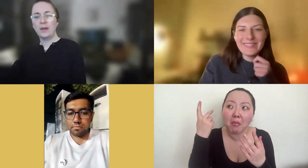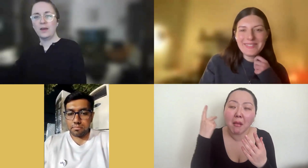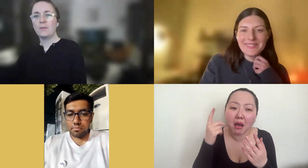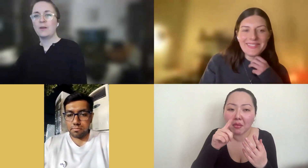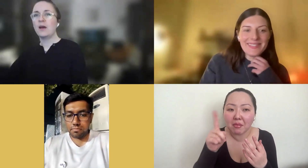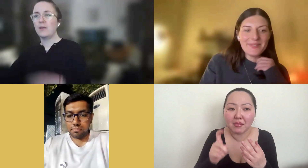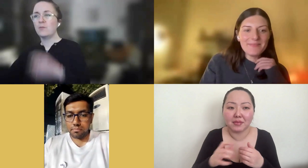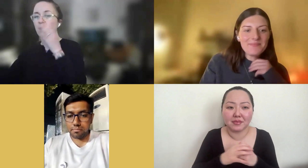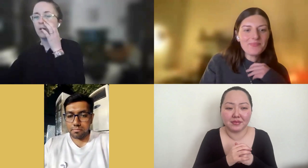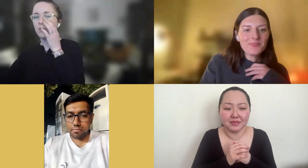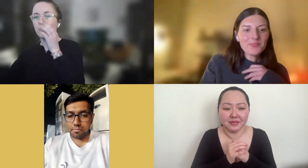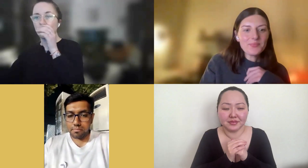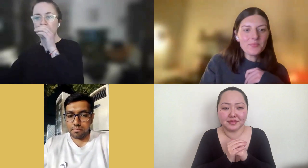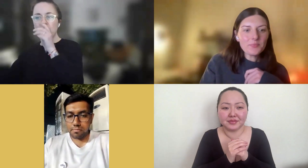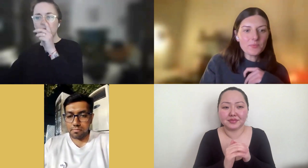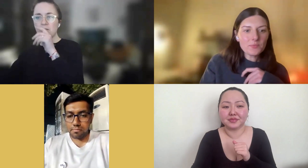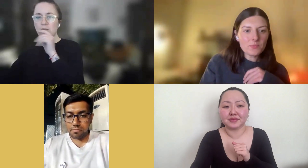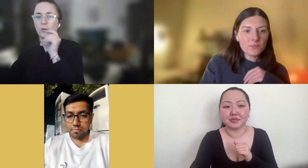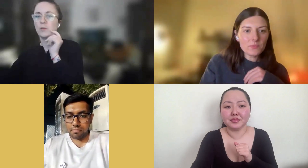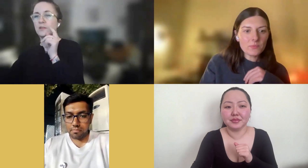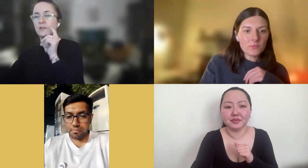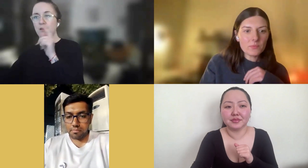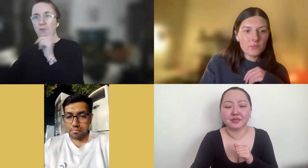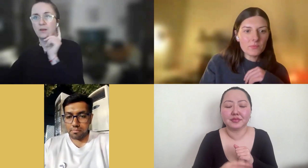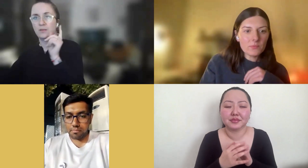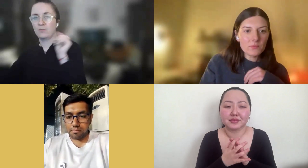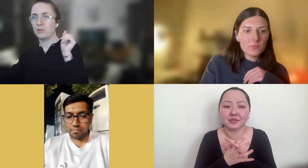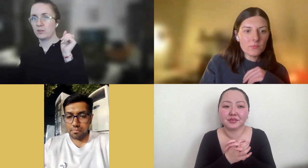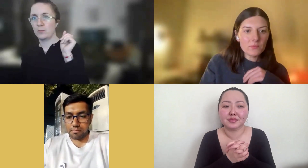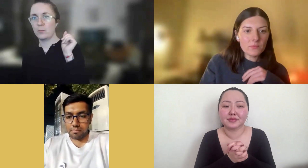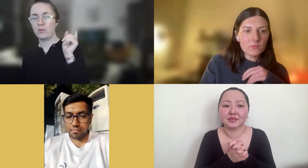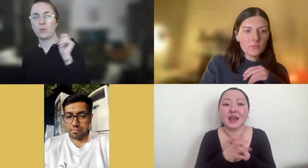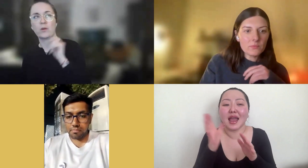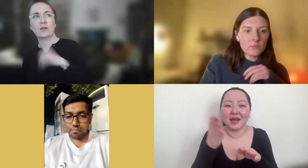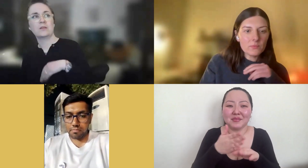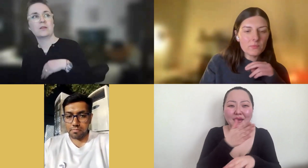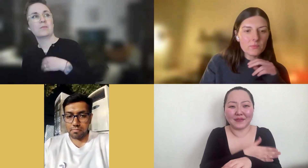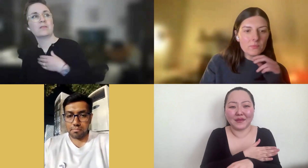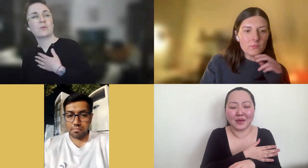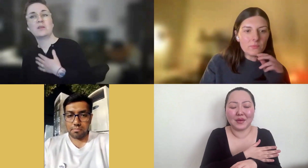Yeah. I mean, I just mentioned before and I think the previous point I missed out,